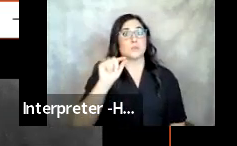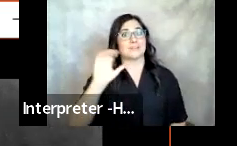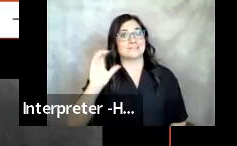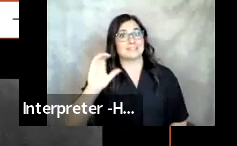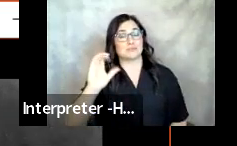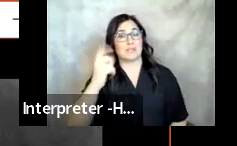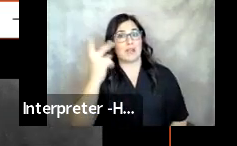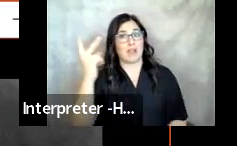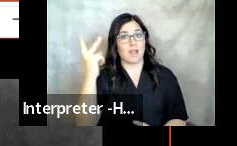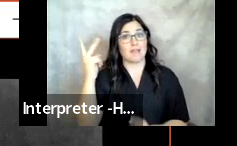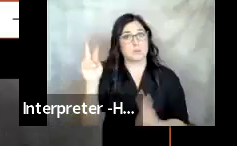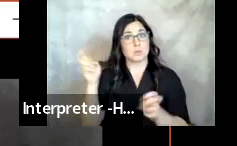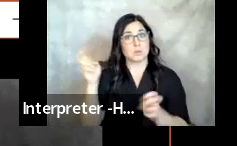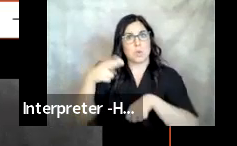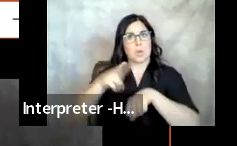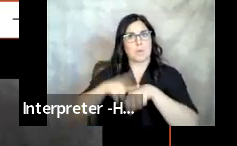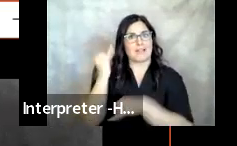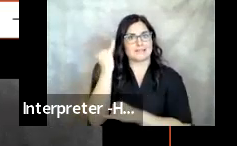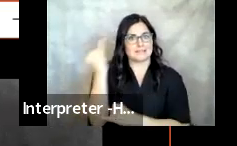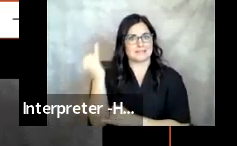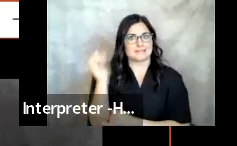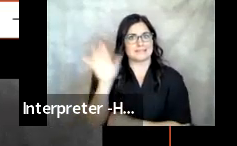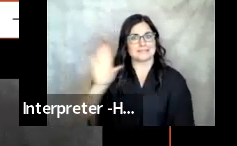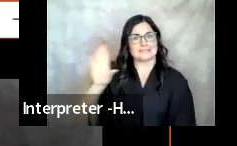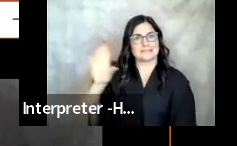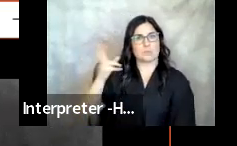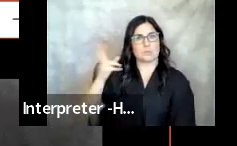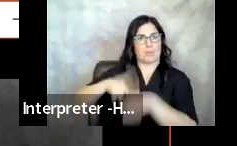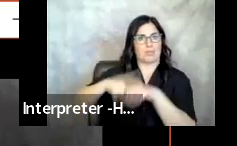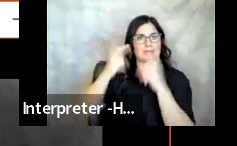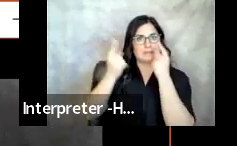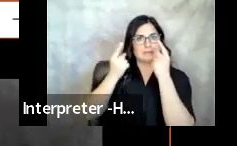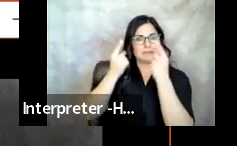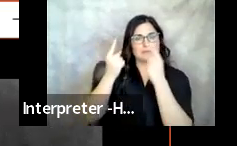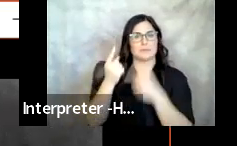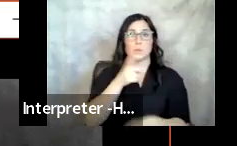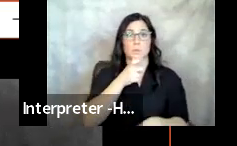This was the normal way of thinking. Of. It because who controls the present? Well, these white.